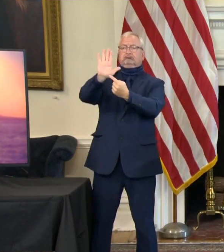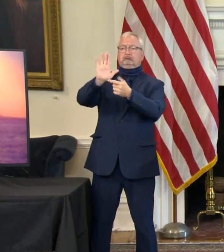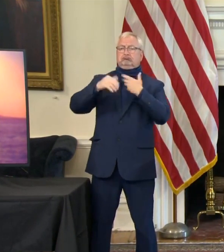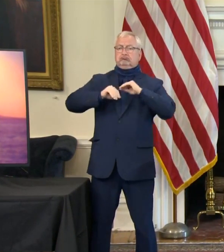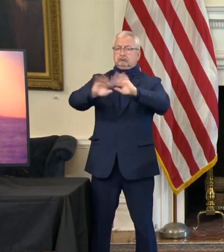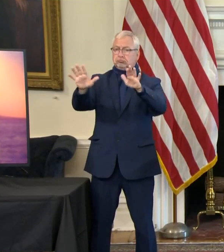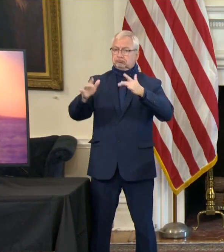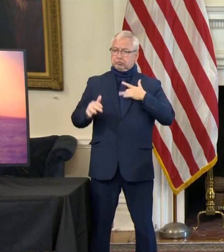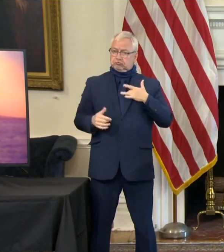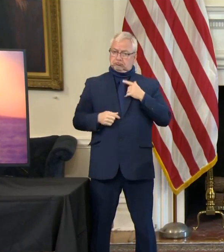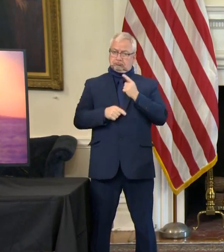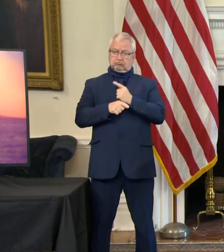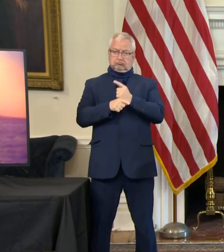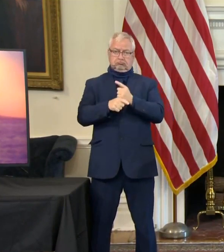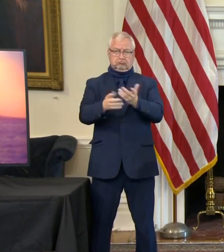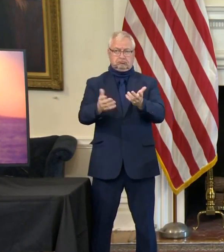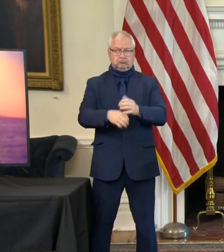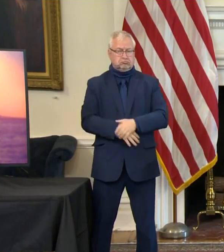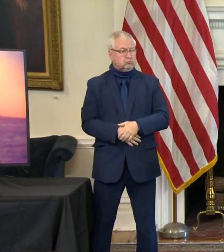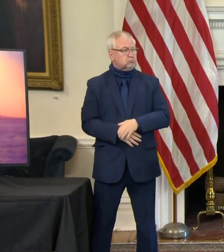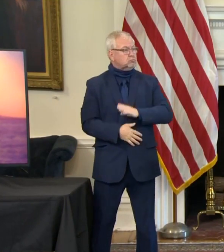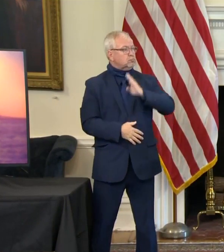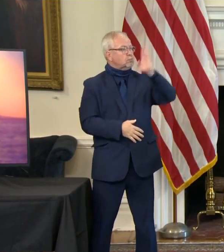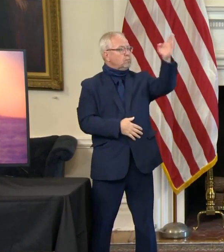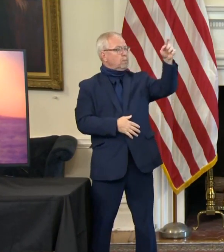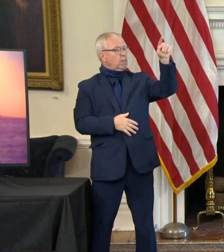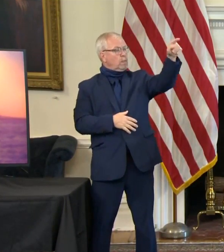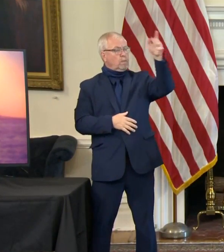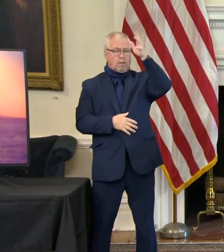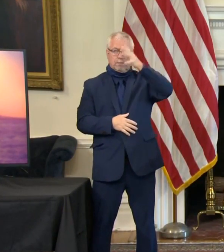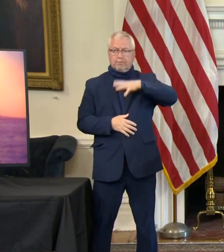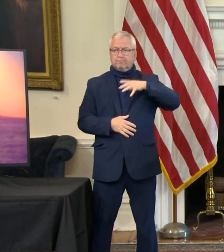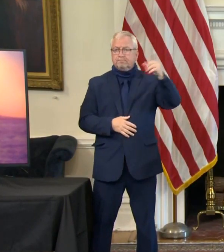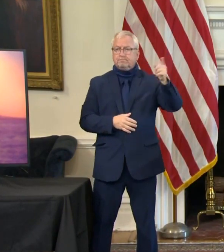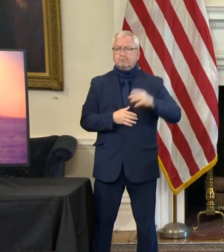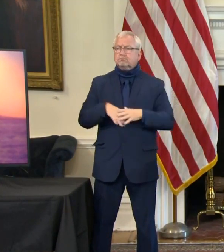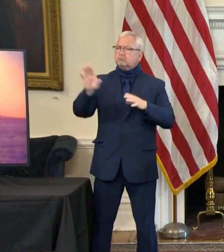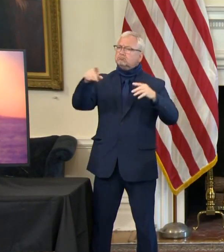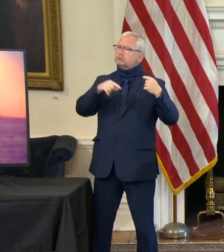DEVELOPED A PLAN AND WE ARE FOLLOWING THE PLAN. WE THINK WE GOT IT ABOUT RIGHT.